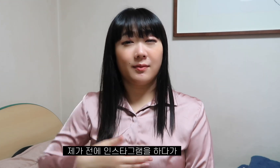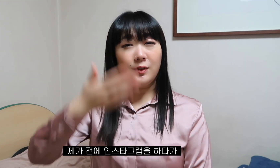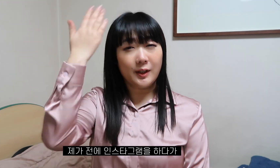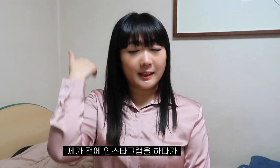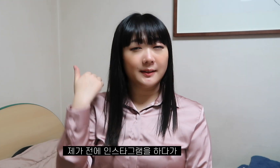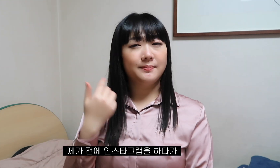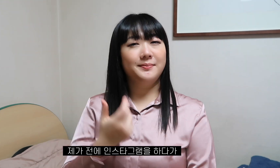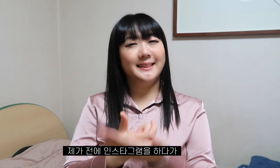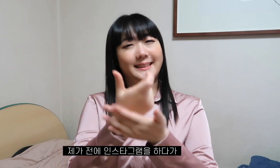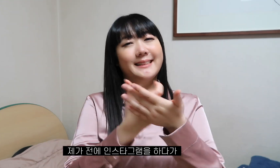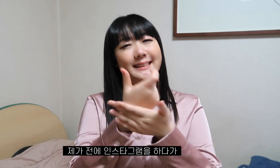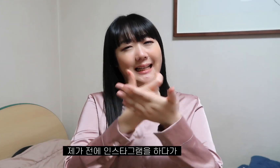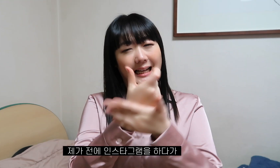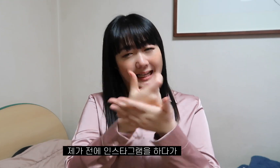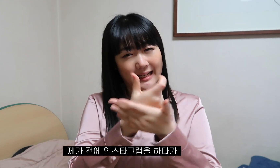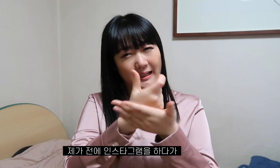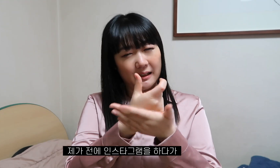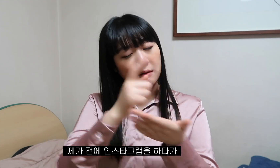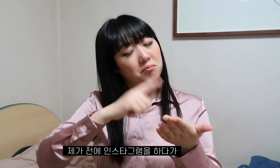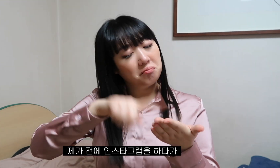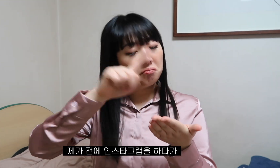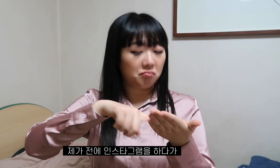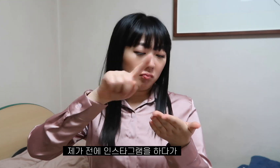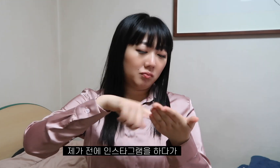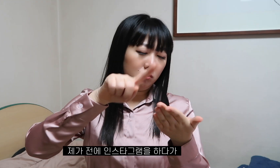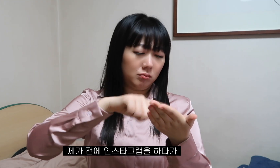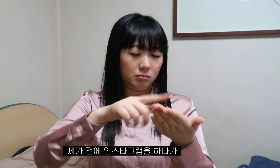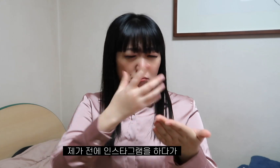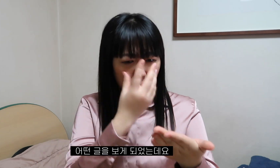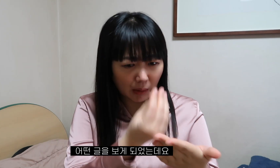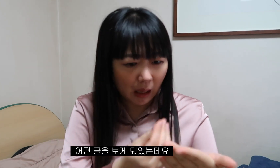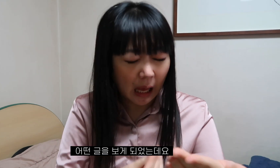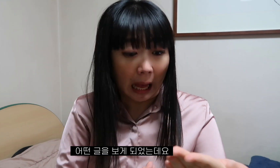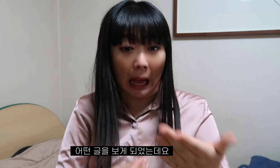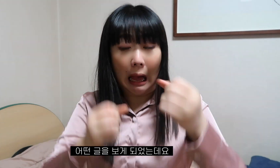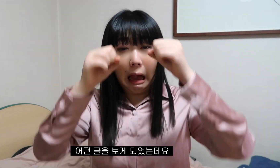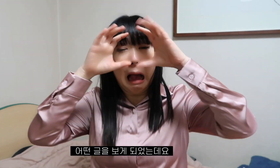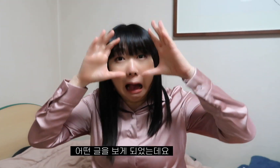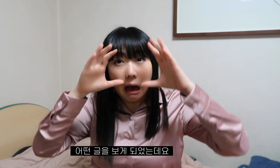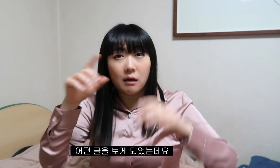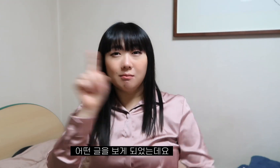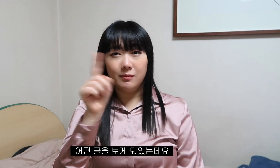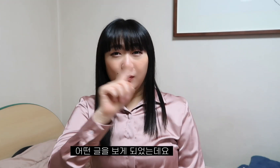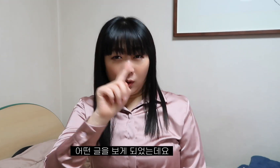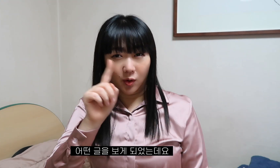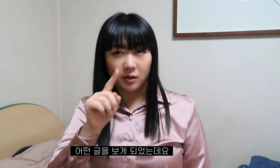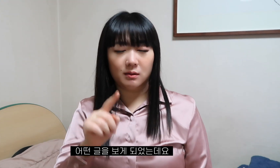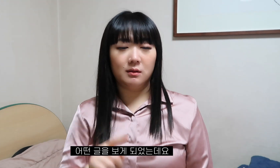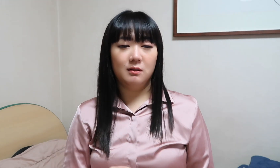I came across a post while I was on Instagram before.